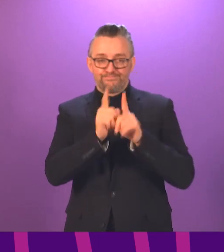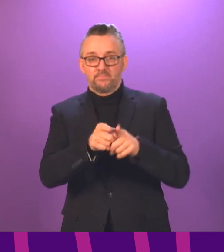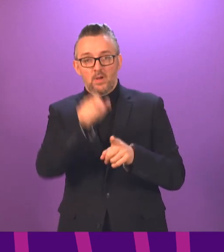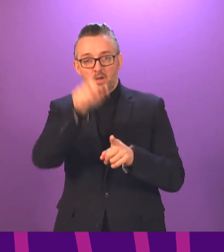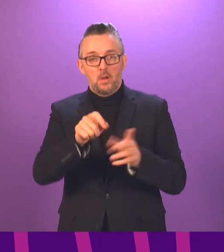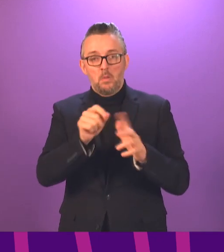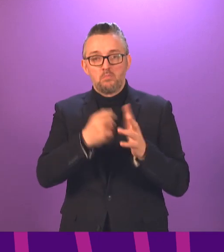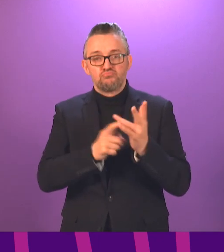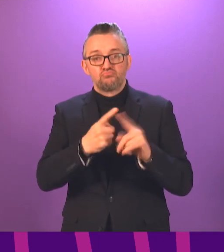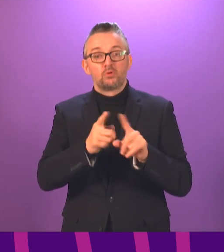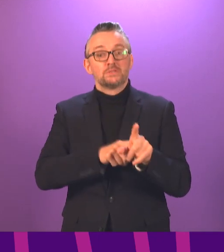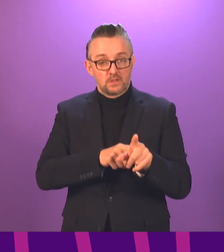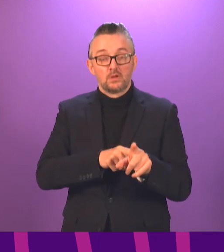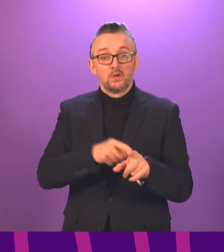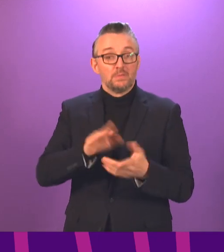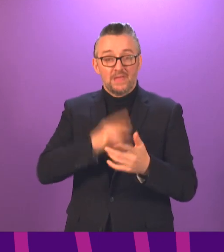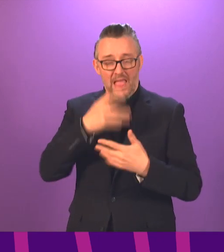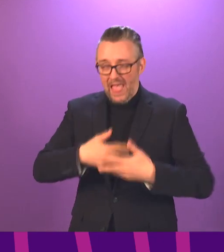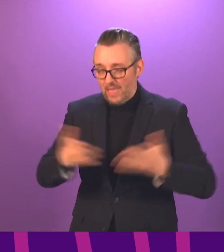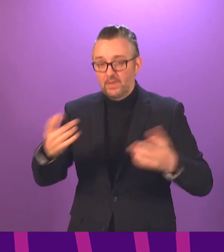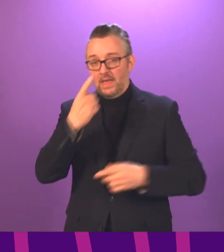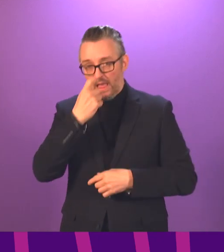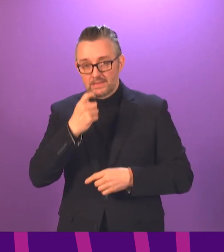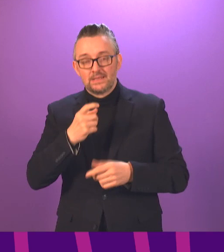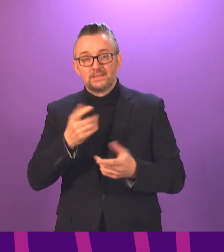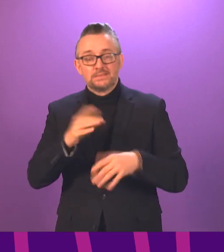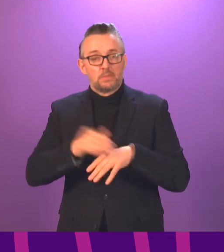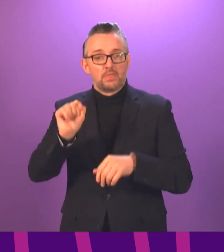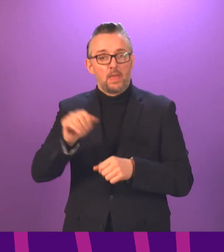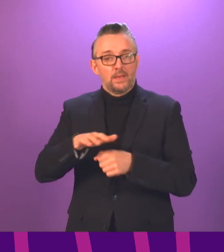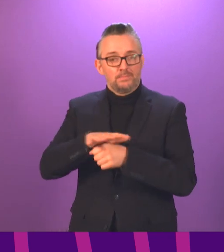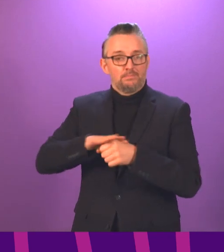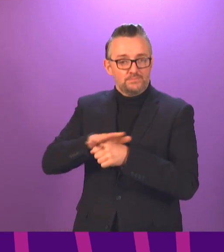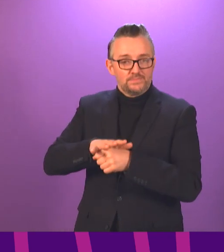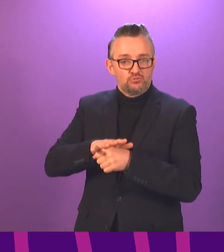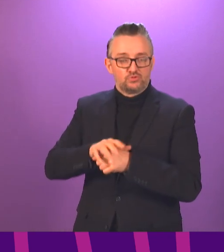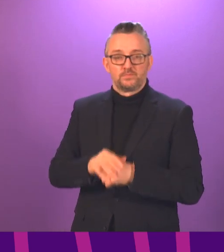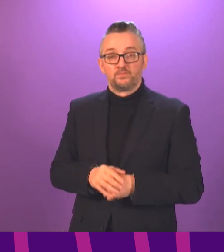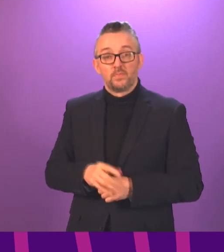May’s election to do so, no matter their personal circumstances. I will summarise: anyone can apply